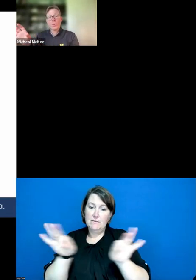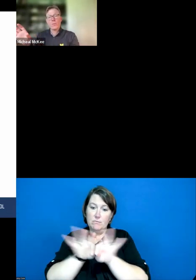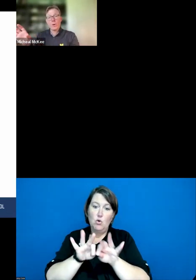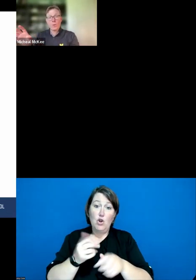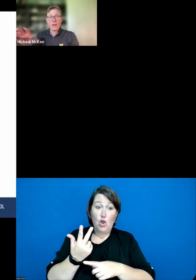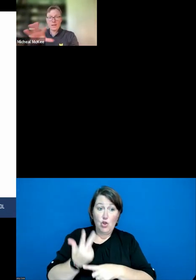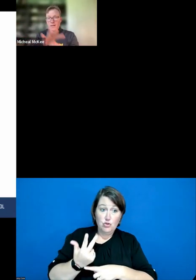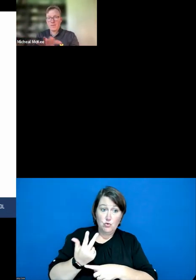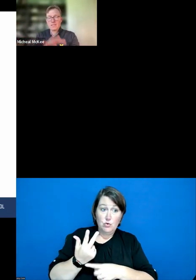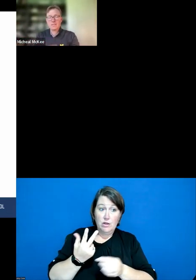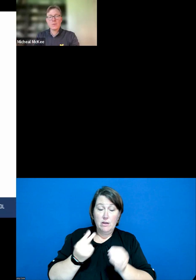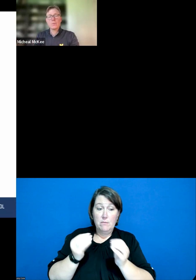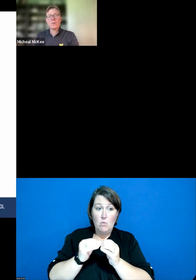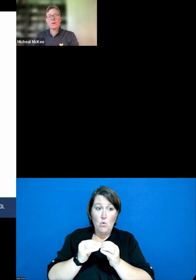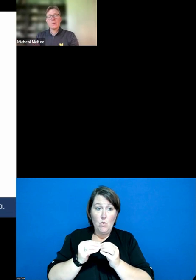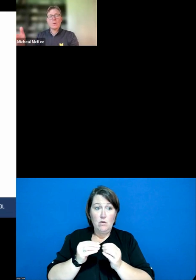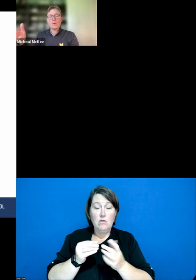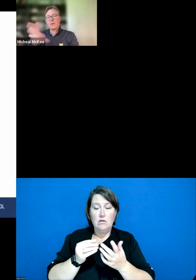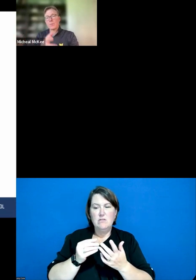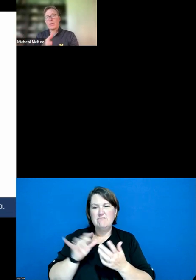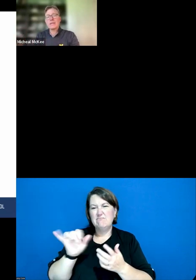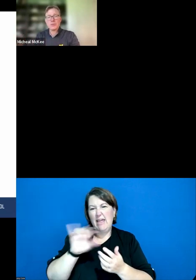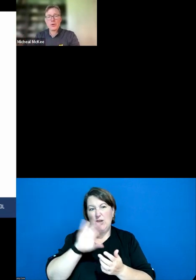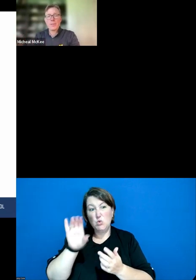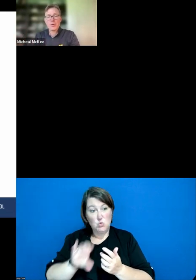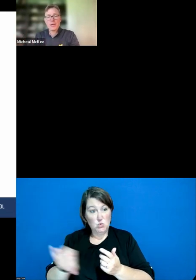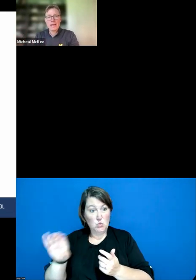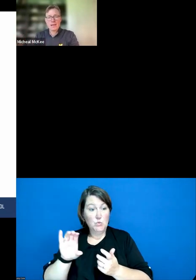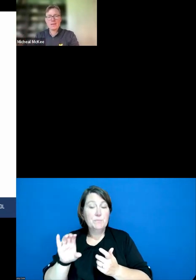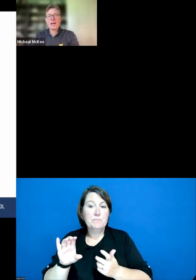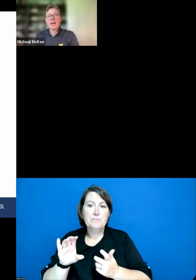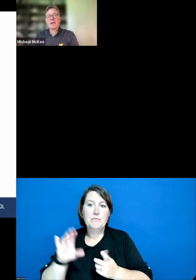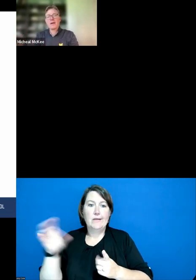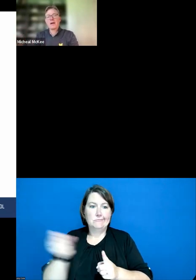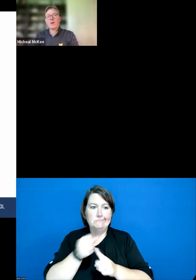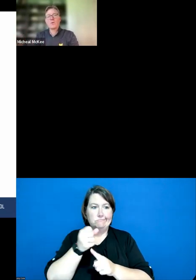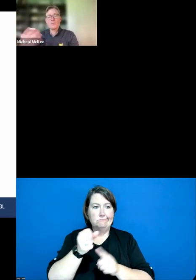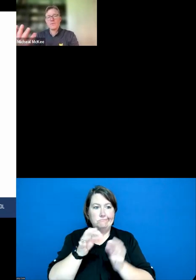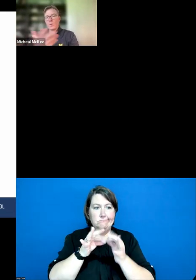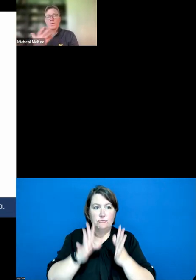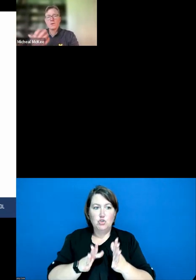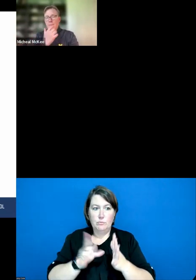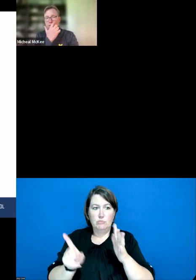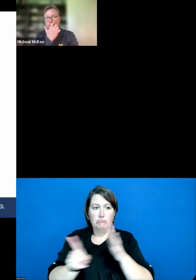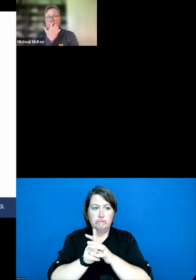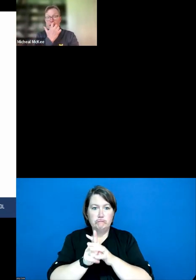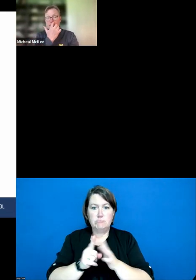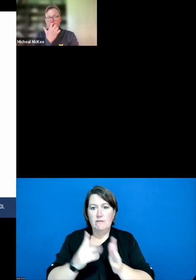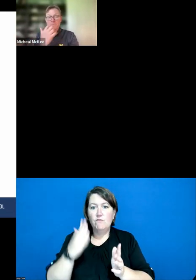or more way in like Zoom, where you could bring the interpreter in and allow for better communication.